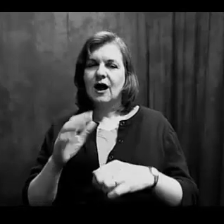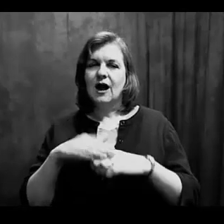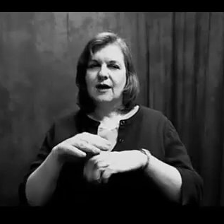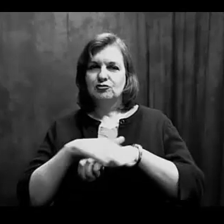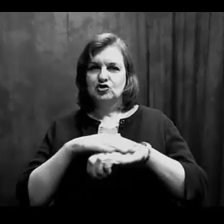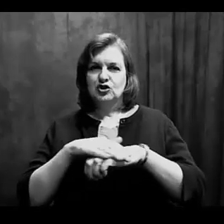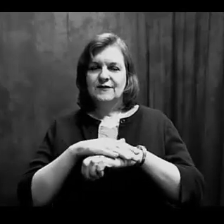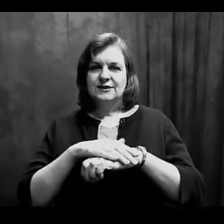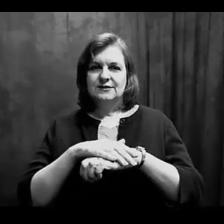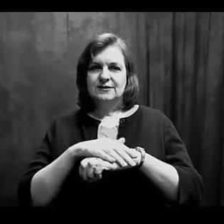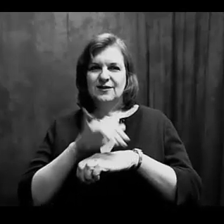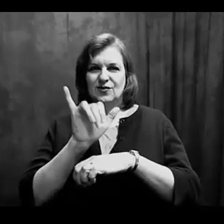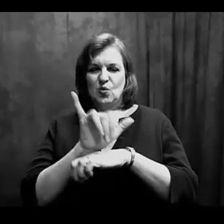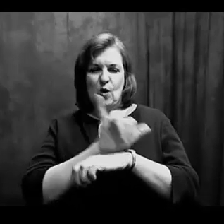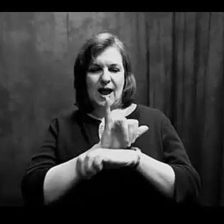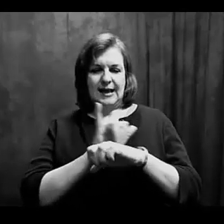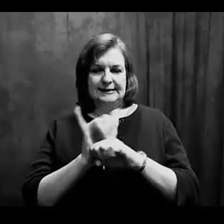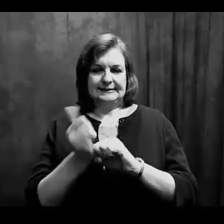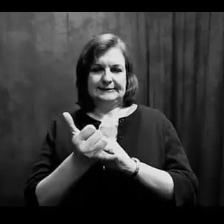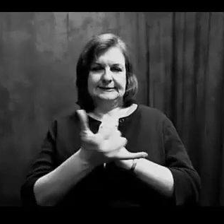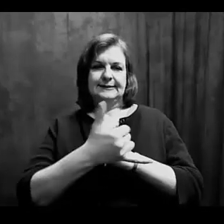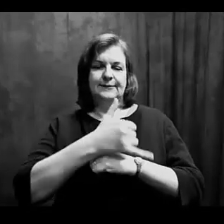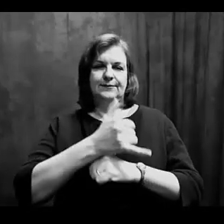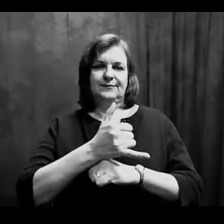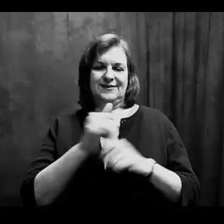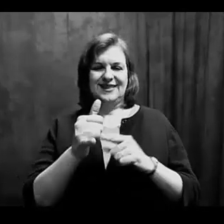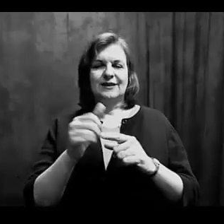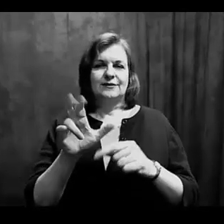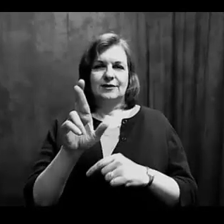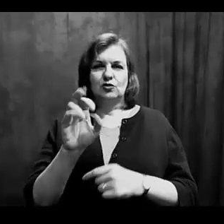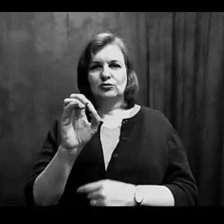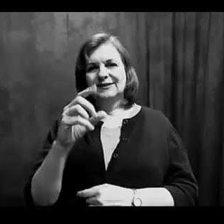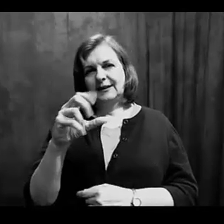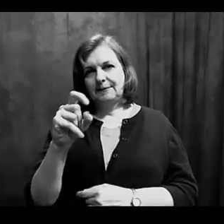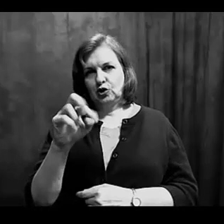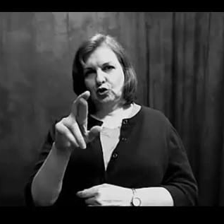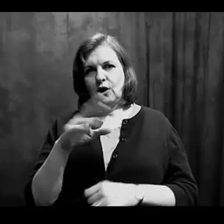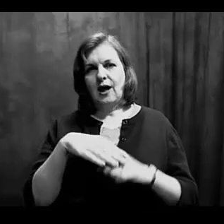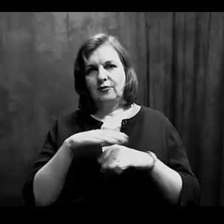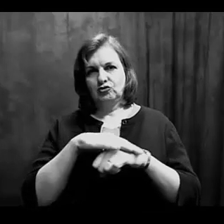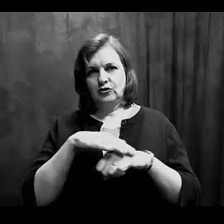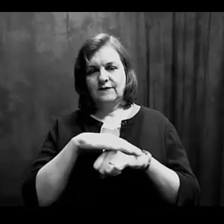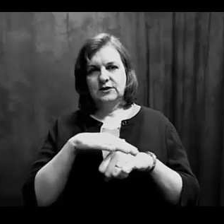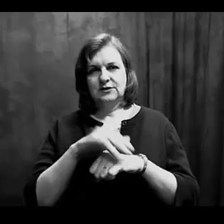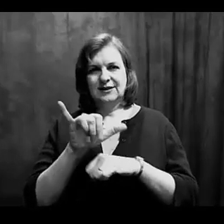specific receptors the "Y" is a receptor on the surface of the cell here